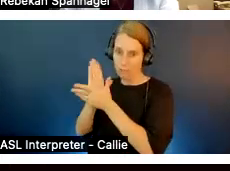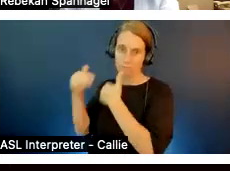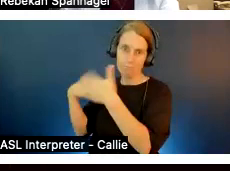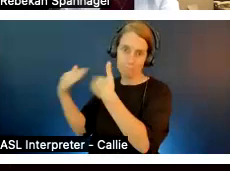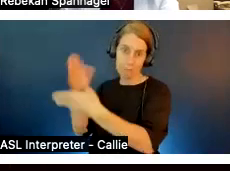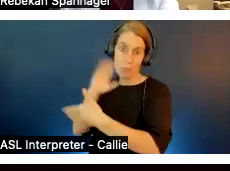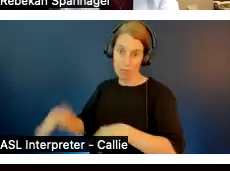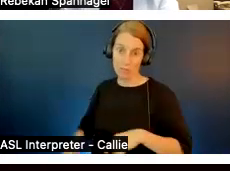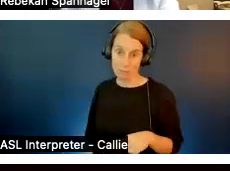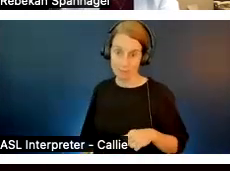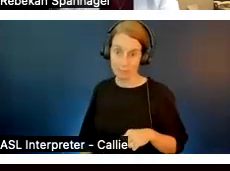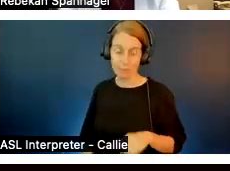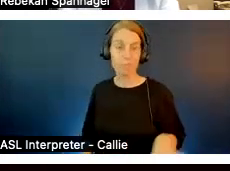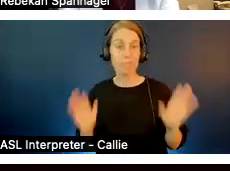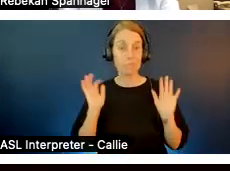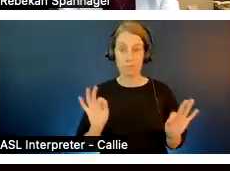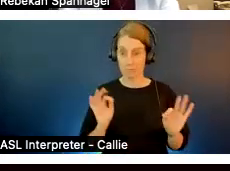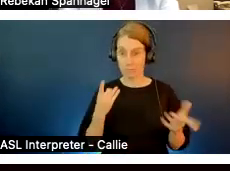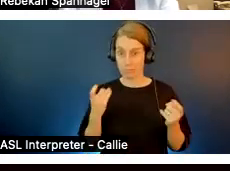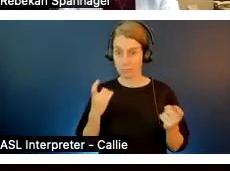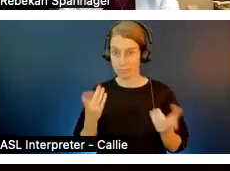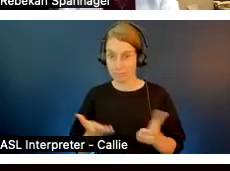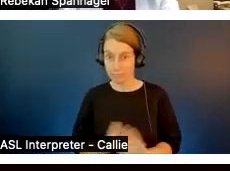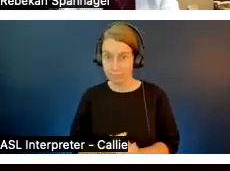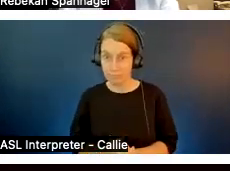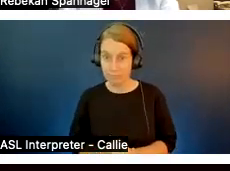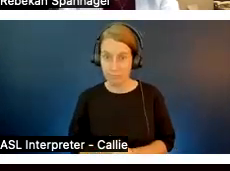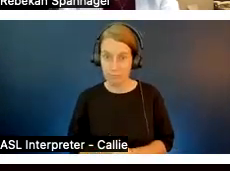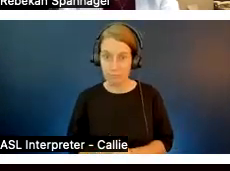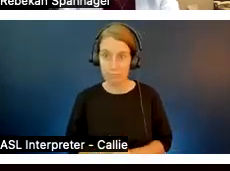do we have more questions at this point